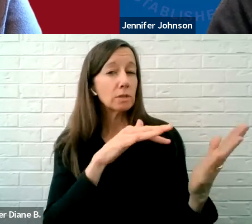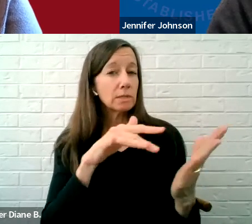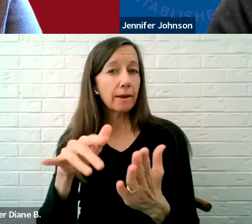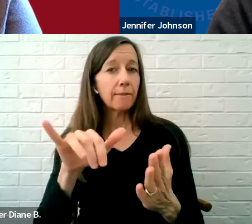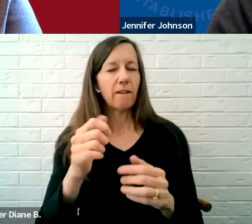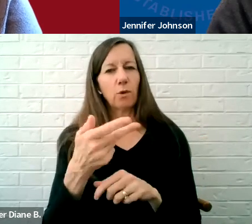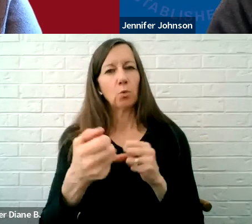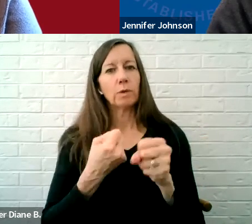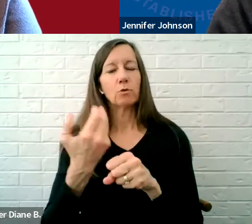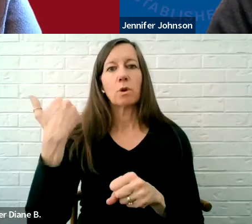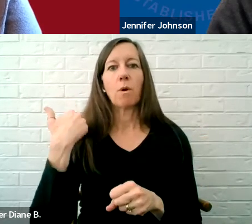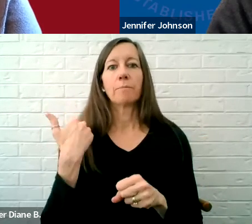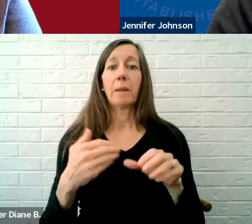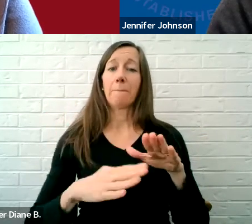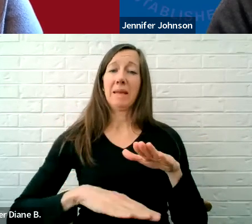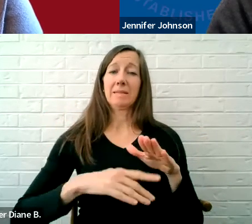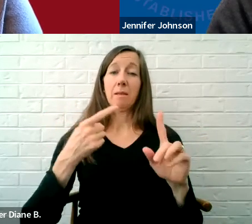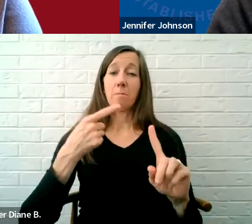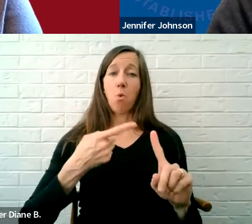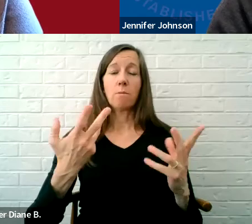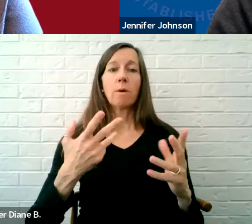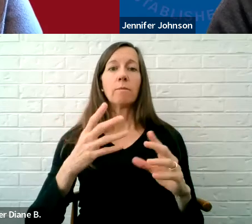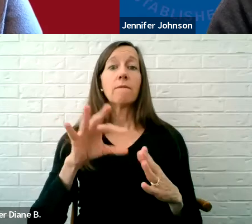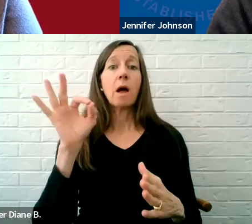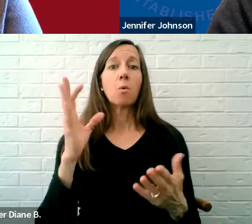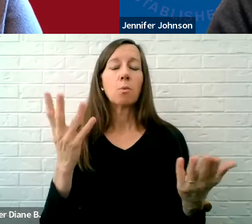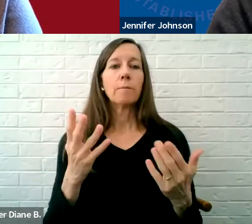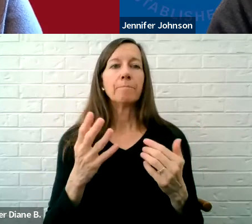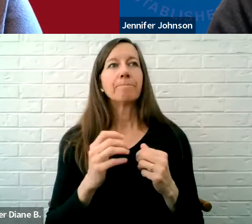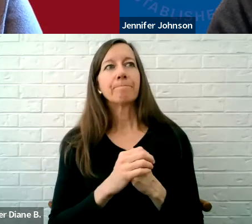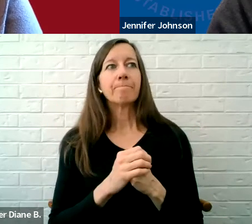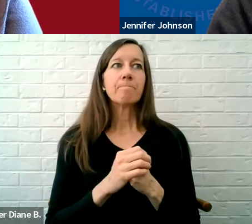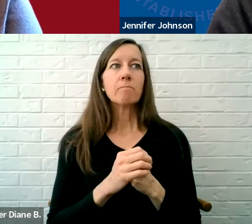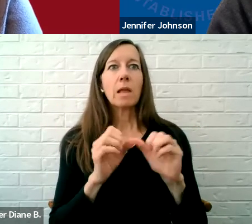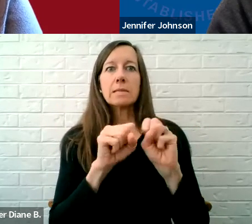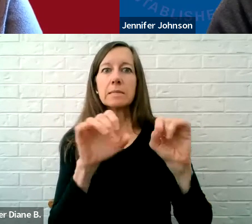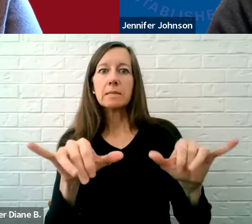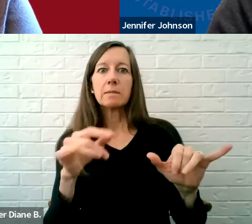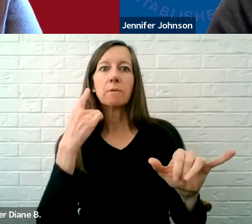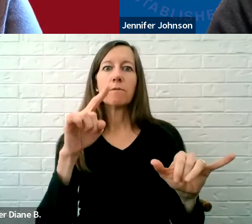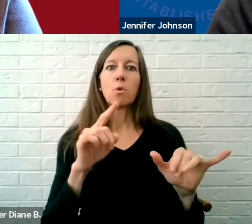what we found is that the system for services for people with intellectual and developmental